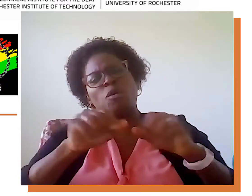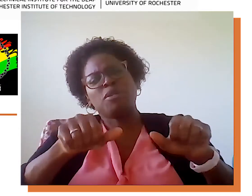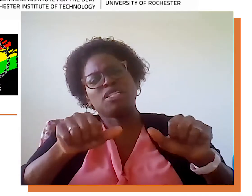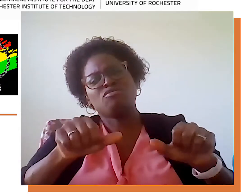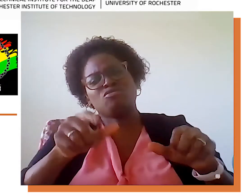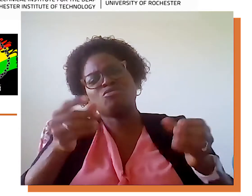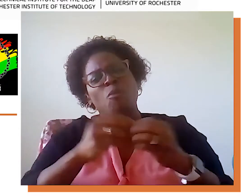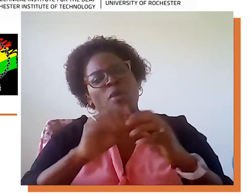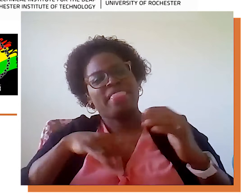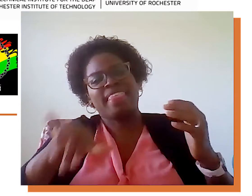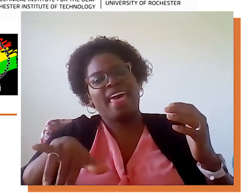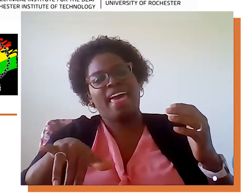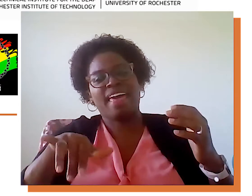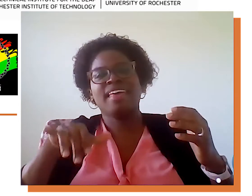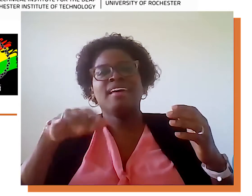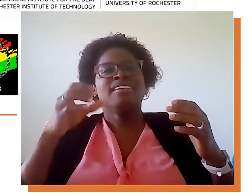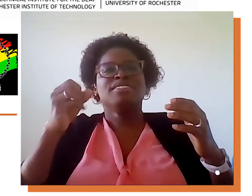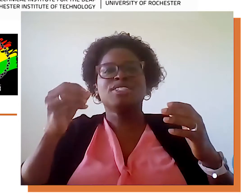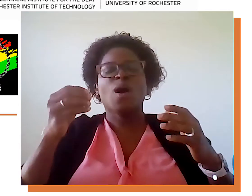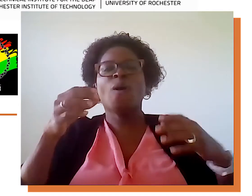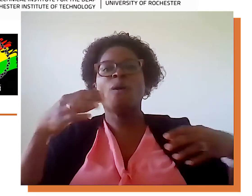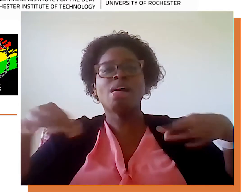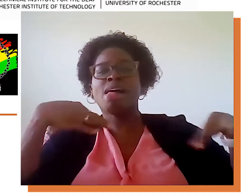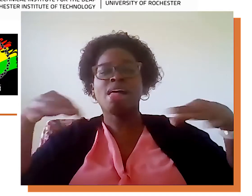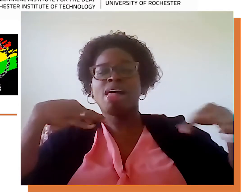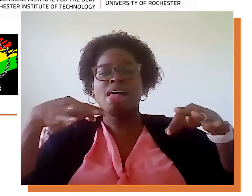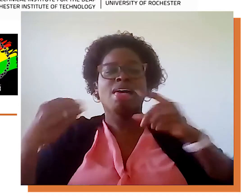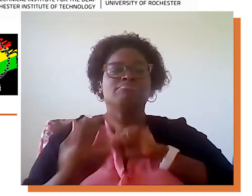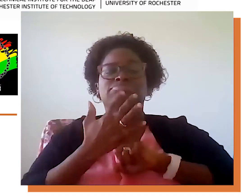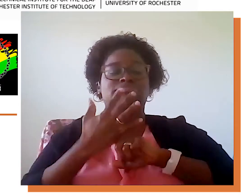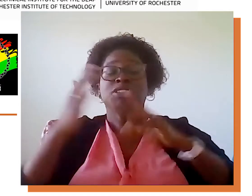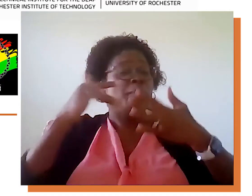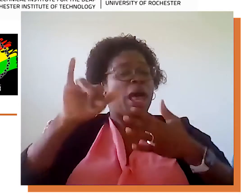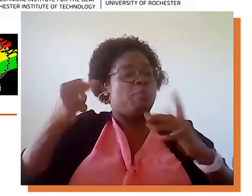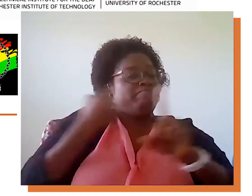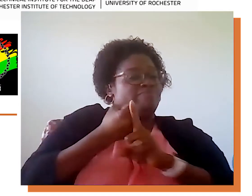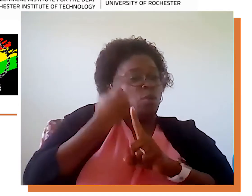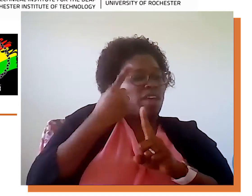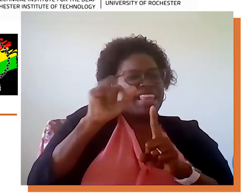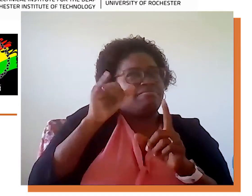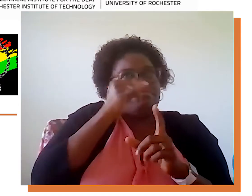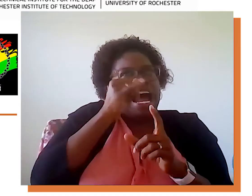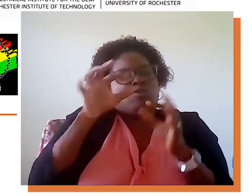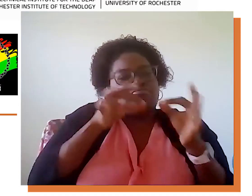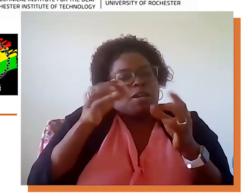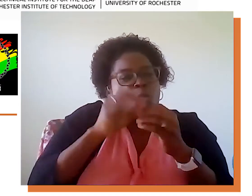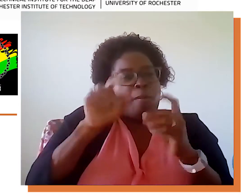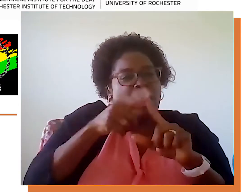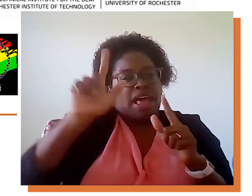you'd become a V.R. counselor. And that's kind of the job that I envisioned that people would have.